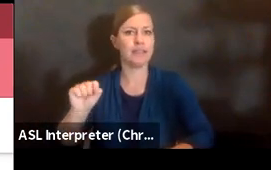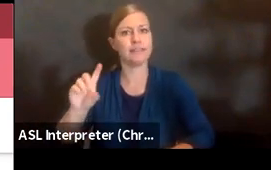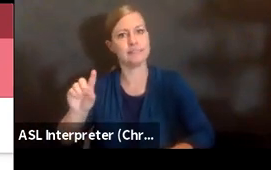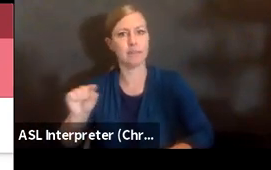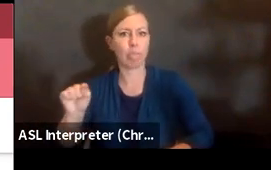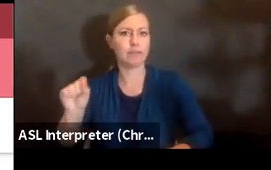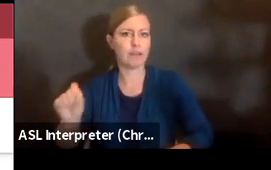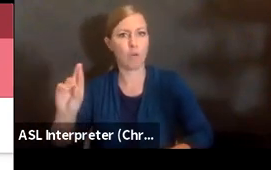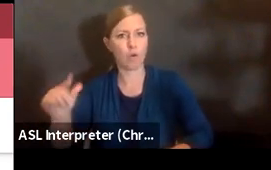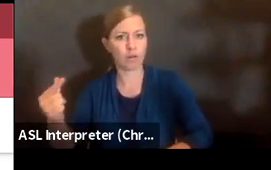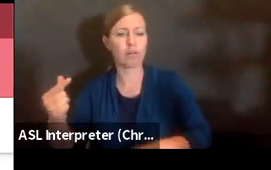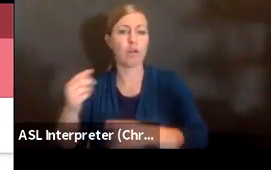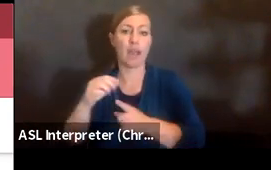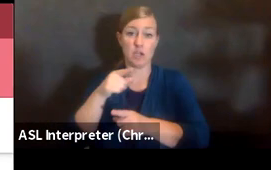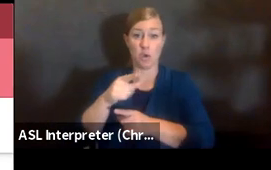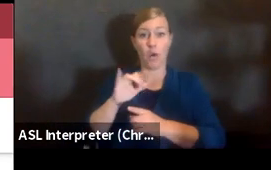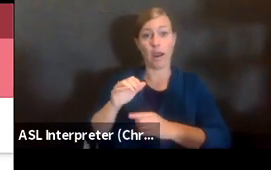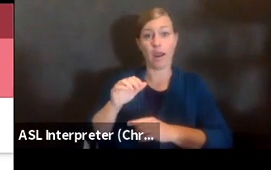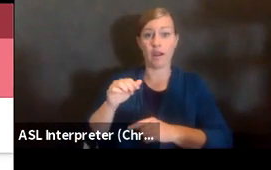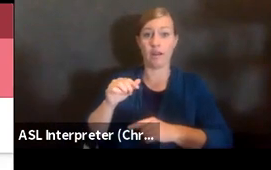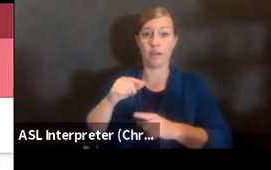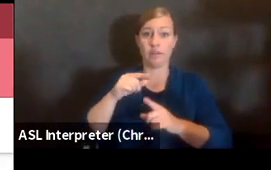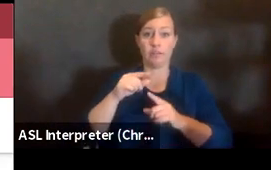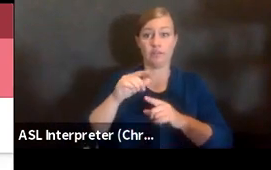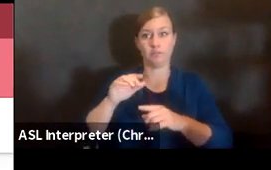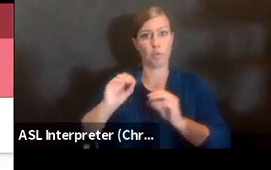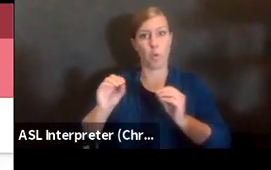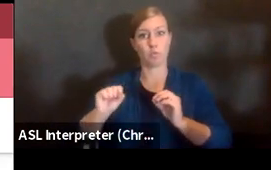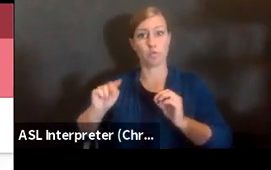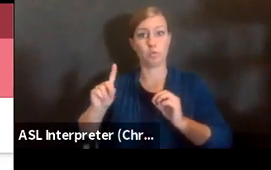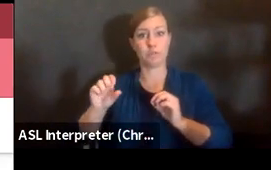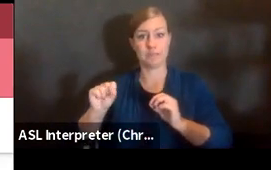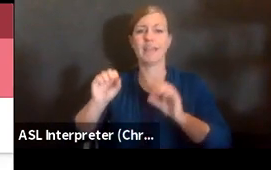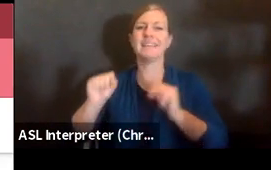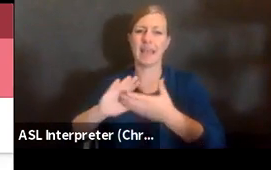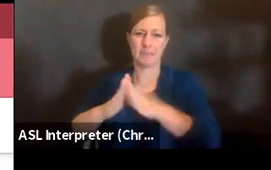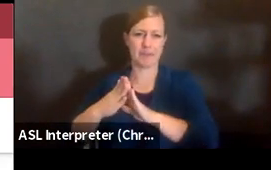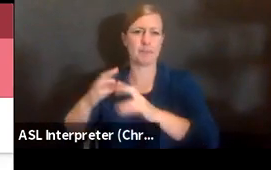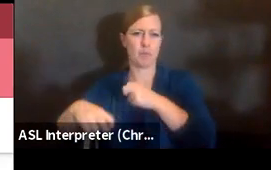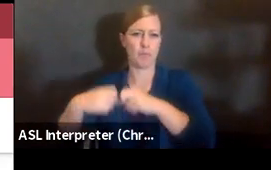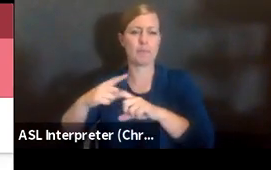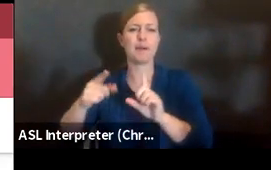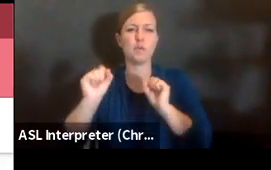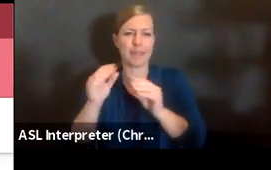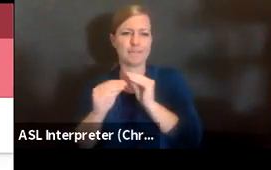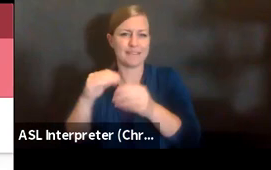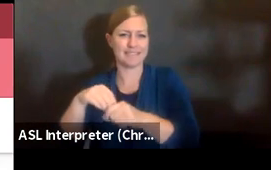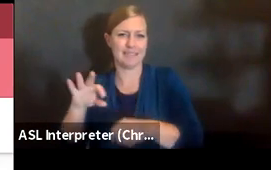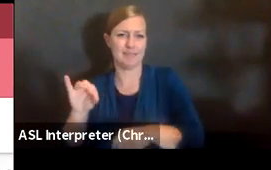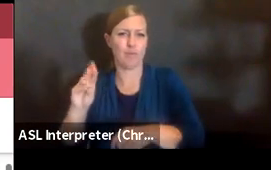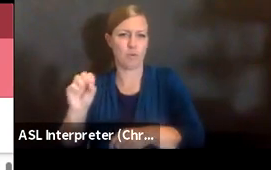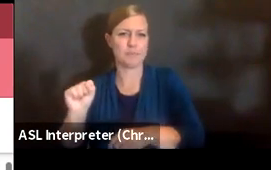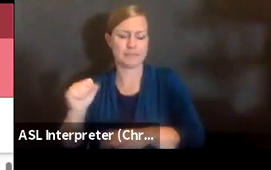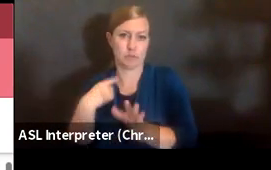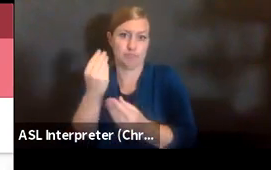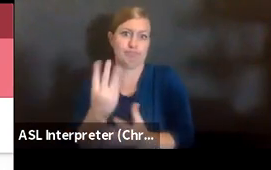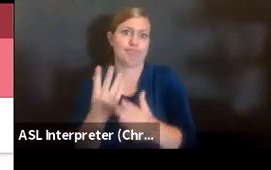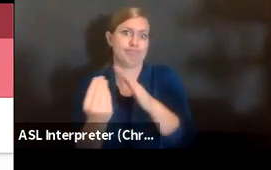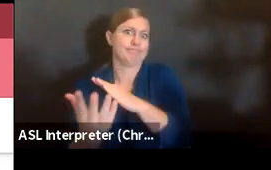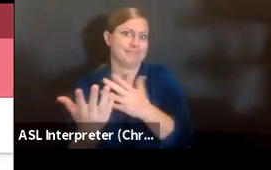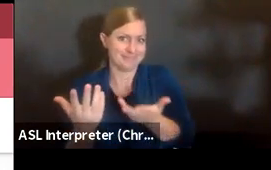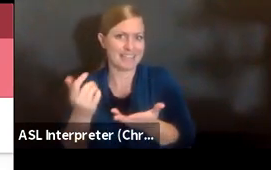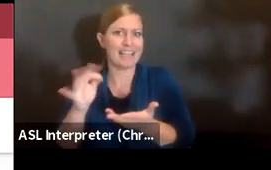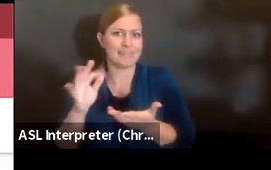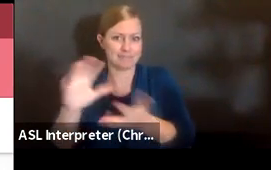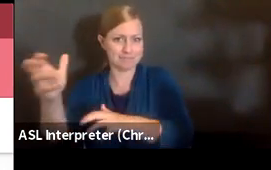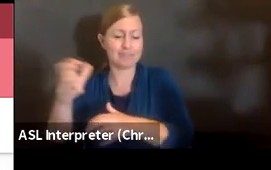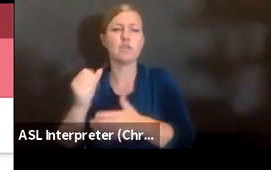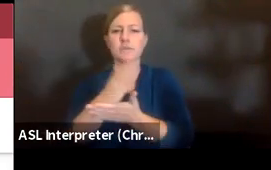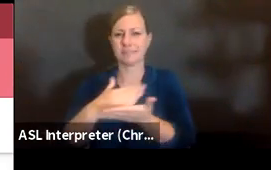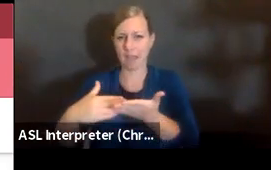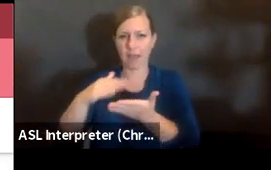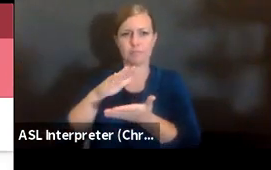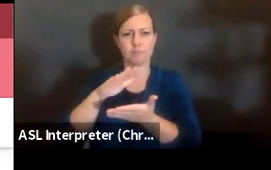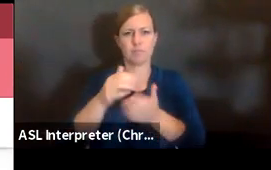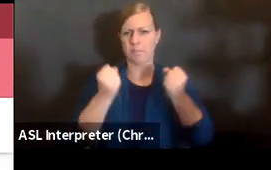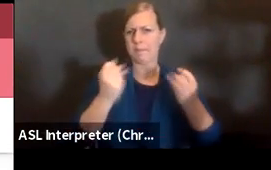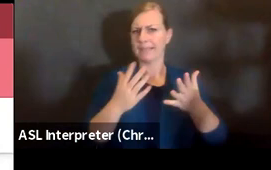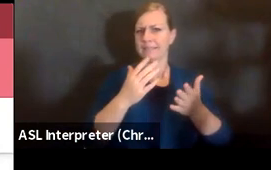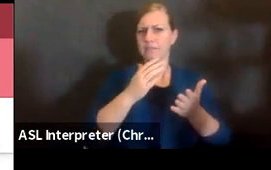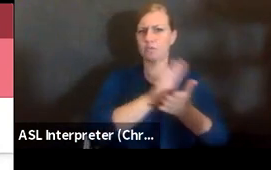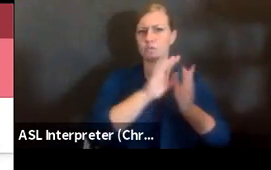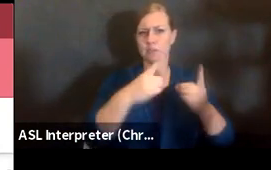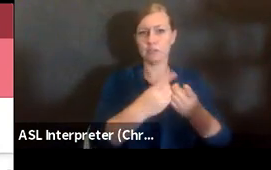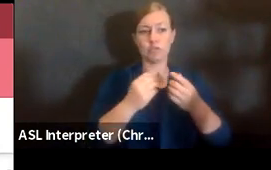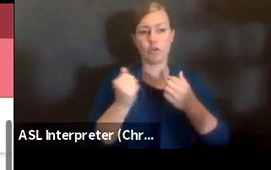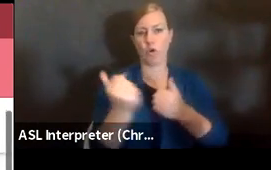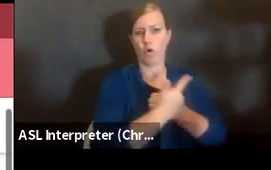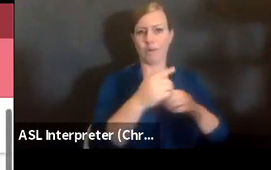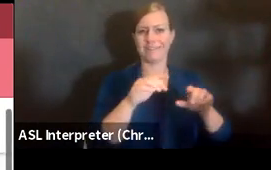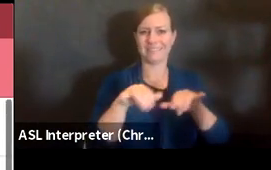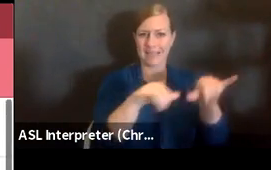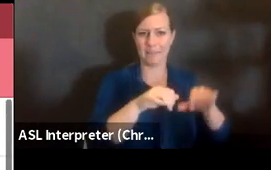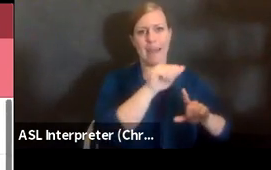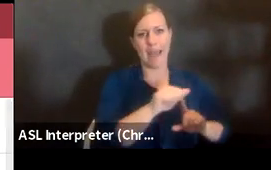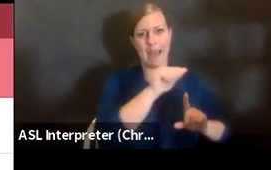Katherine Livick - ESD 112: @yourdistrict.org you could run into this problem. And there is a way to fix it in forms. So I always like to give that caveat, because I do know there are districts that have that issue. I'm going to look at